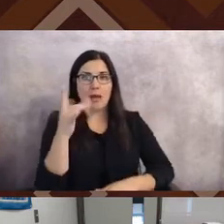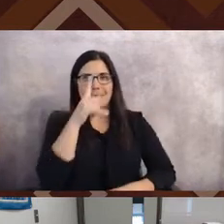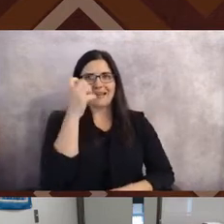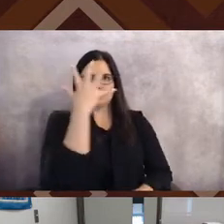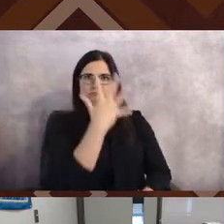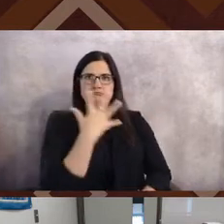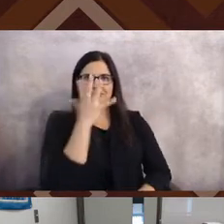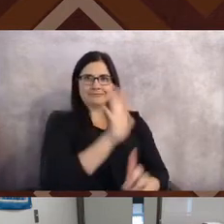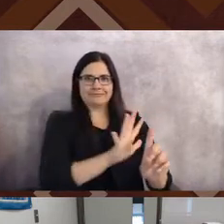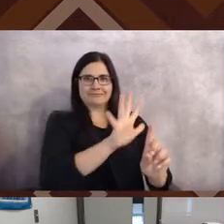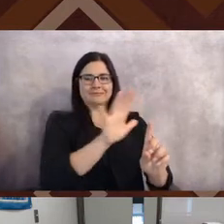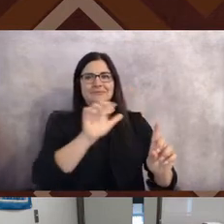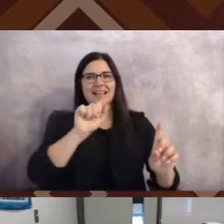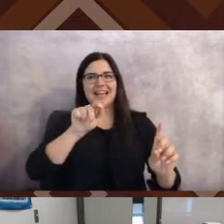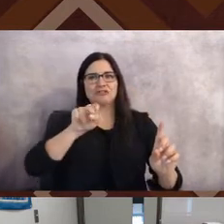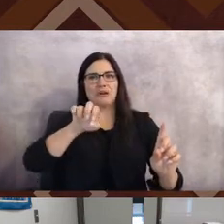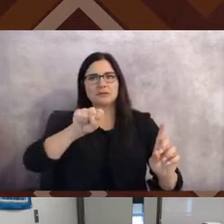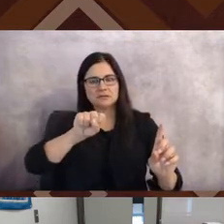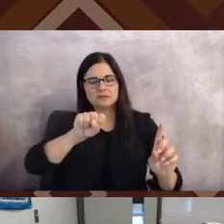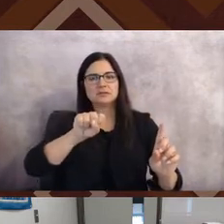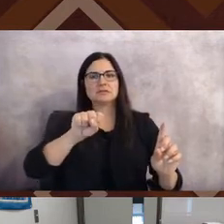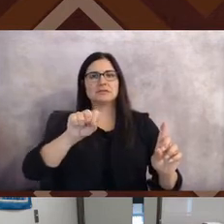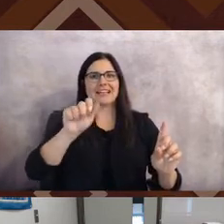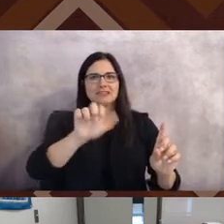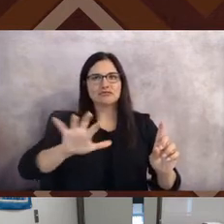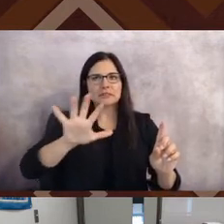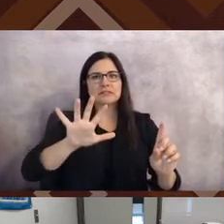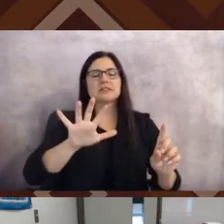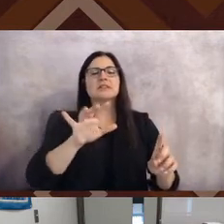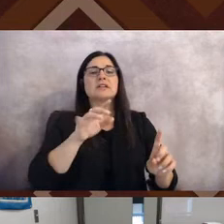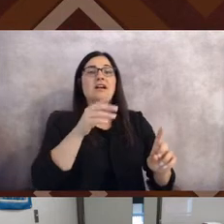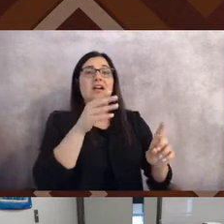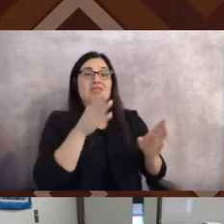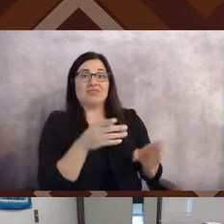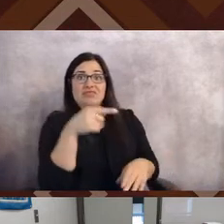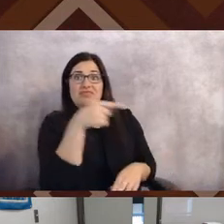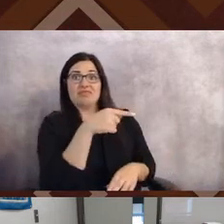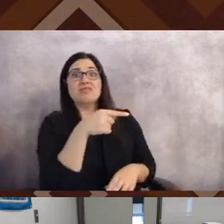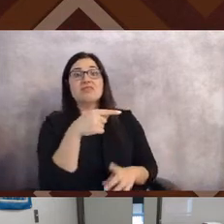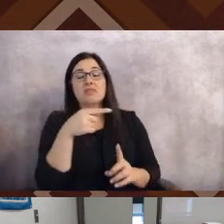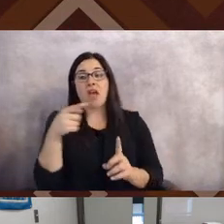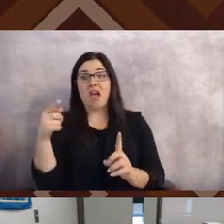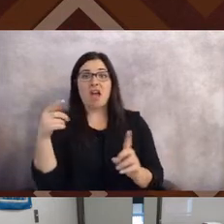It's not that they know that they're targets or so forth.